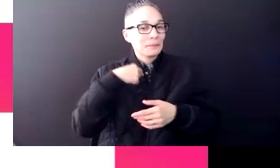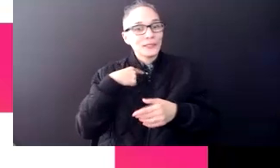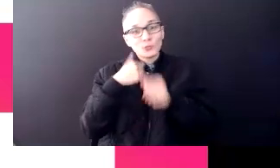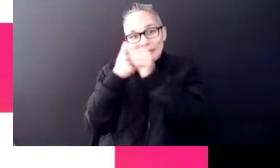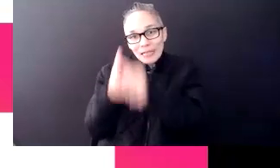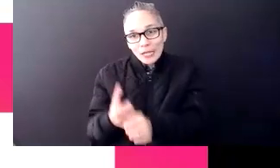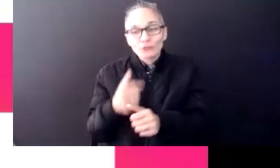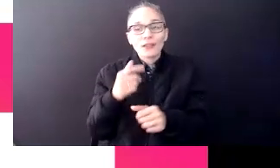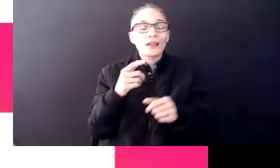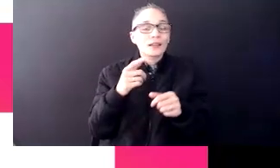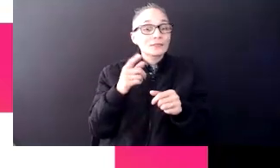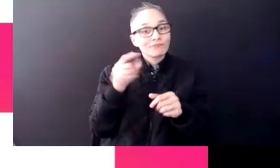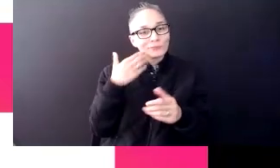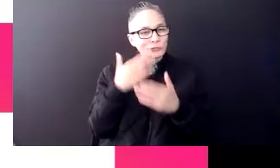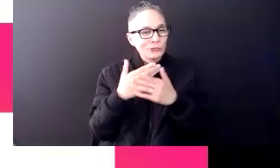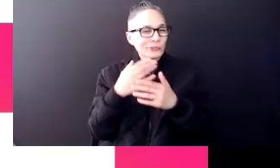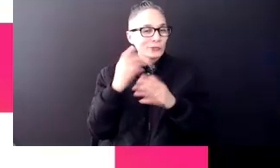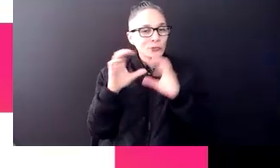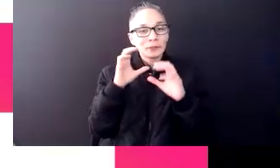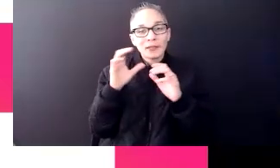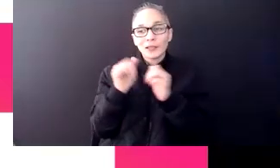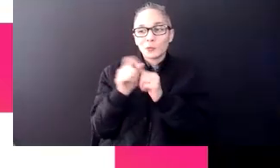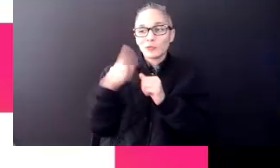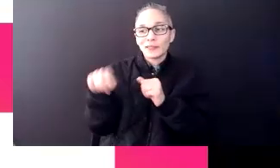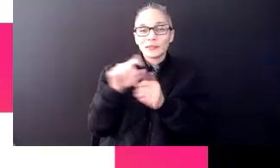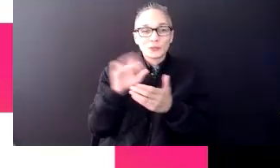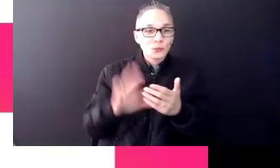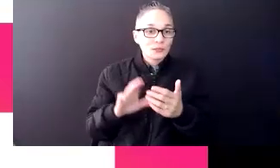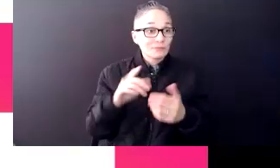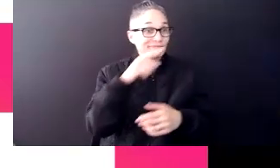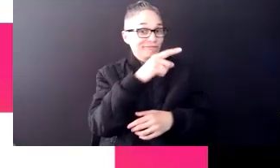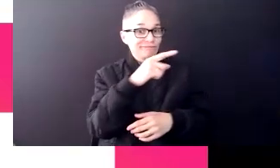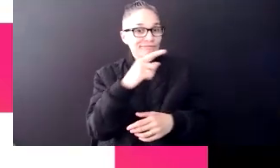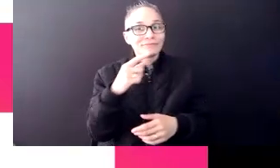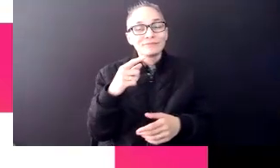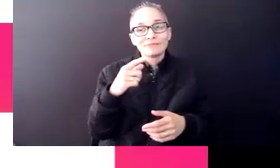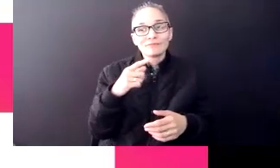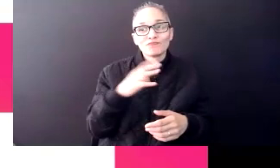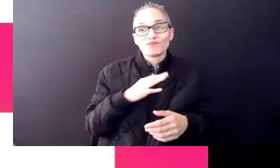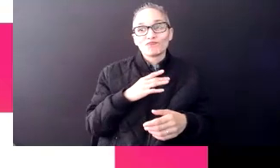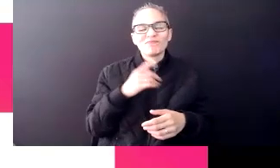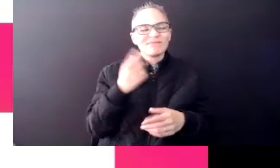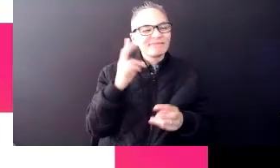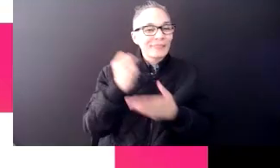and also is good to communicate with students. And, you know, this is something that, the accreditors are kind of,